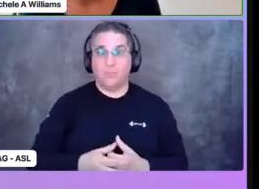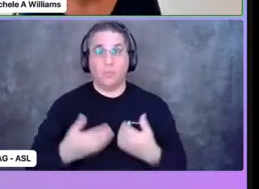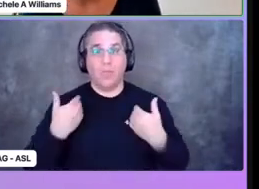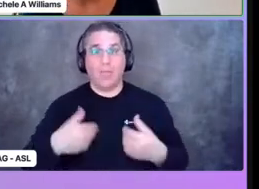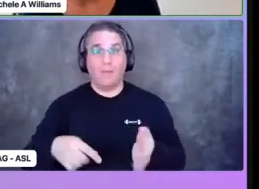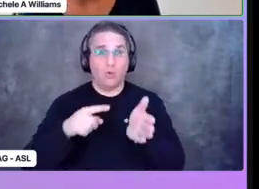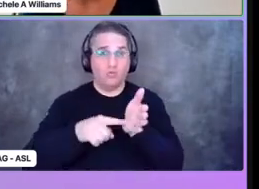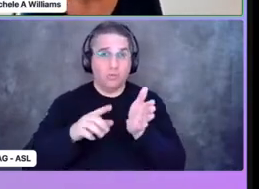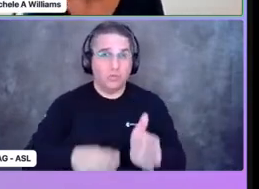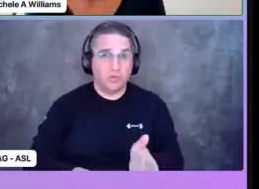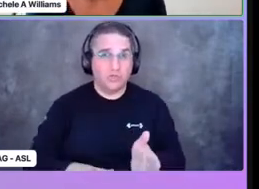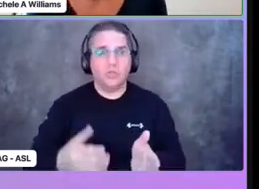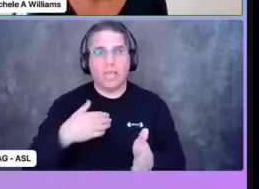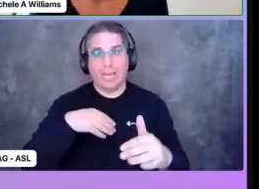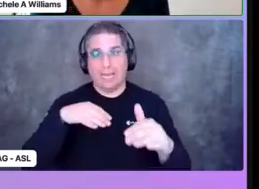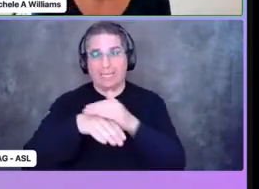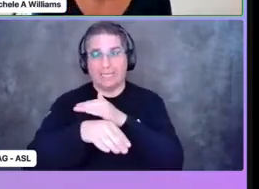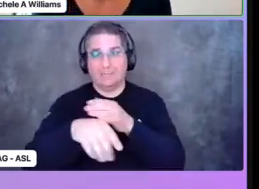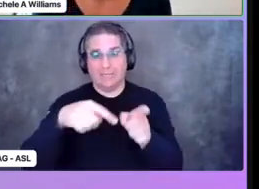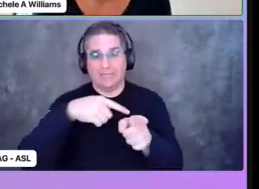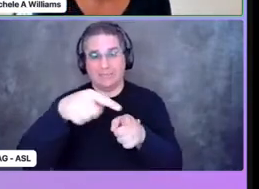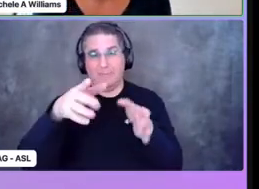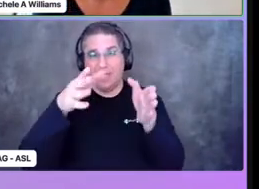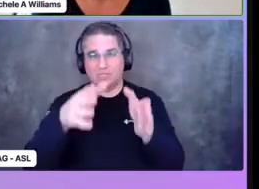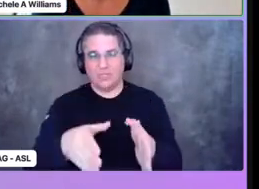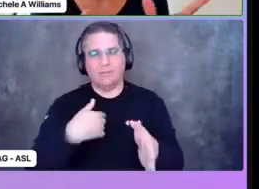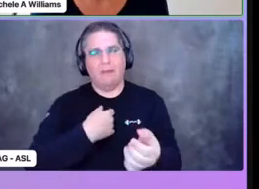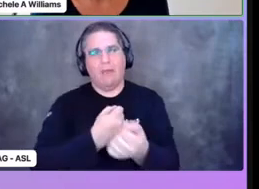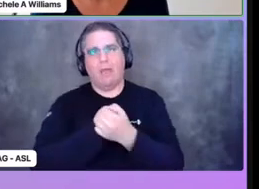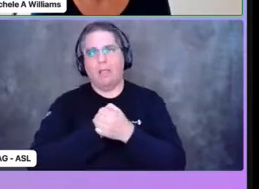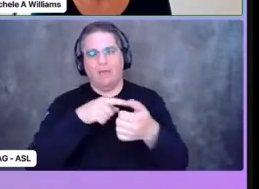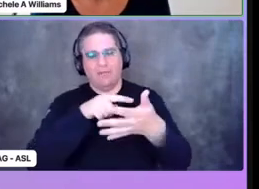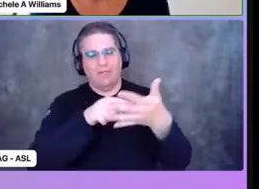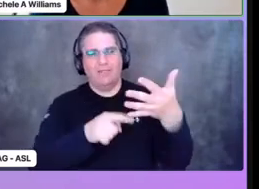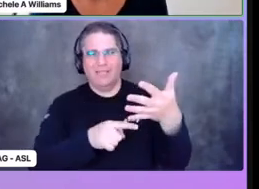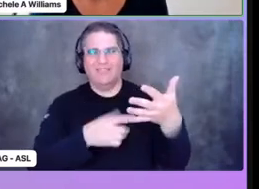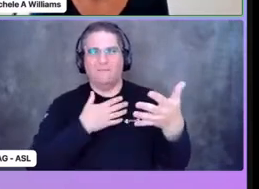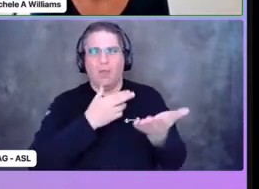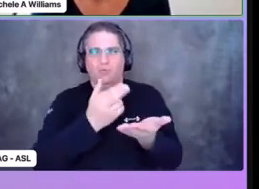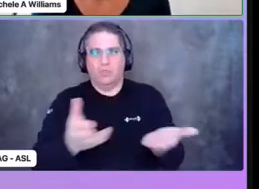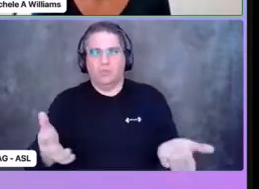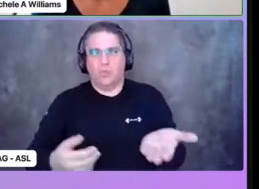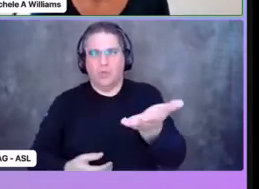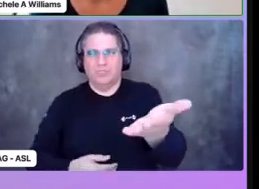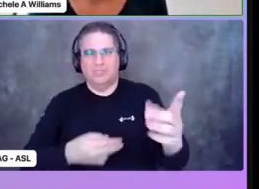conduit, or are you a gatekeeper? As a researcher, and as an accessibility specialist I